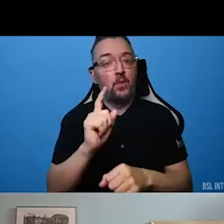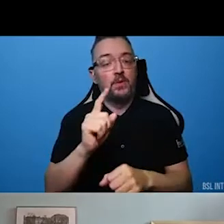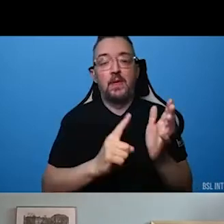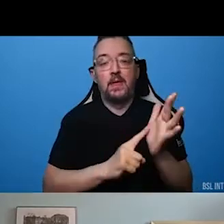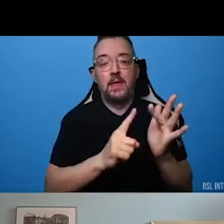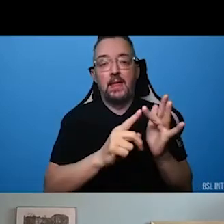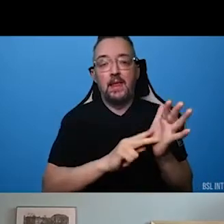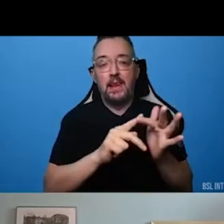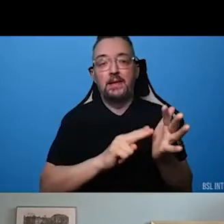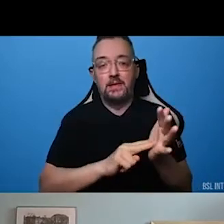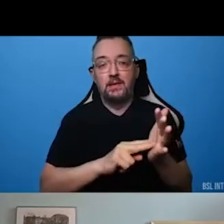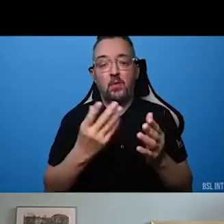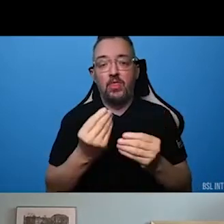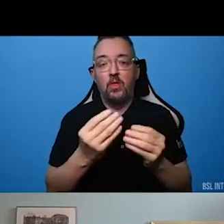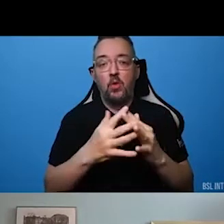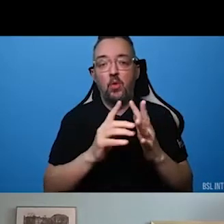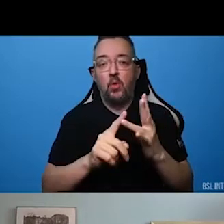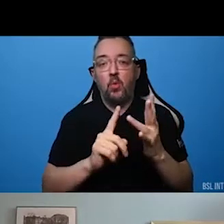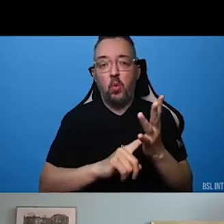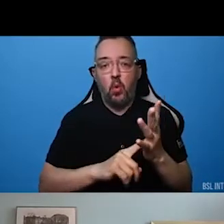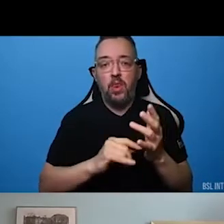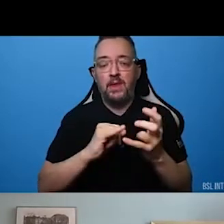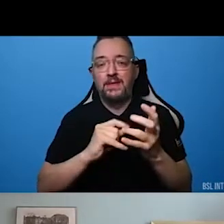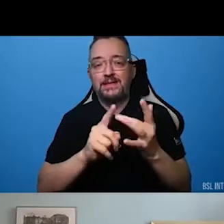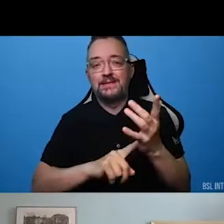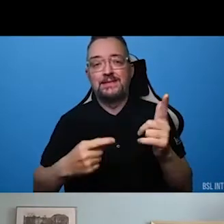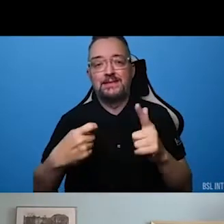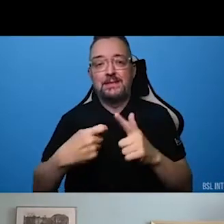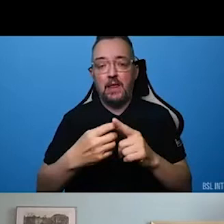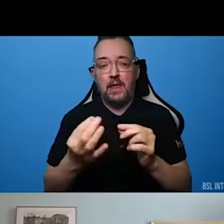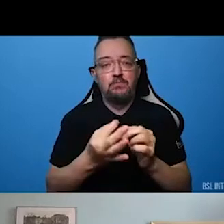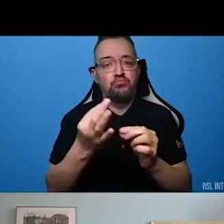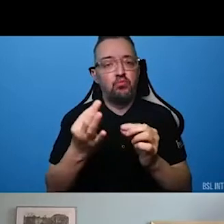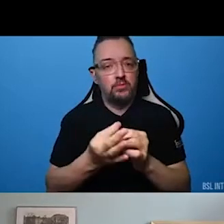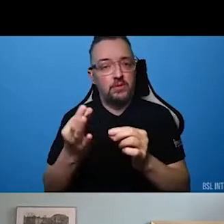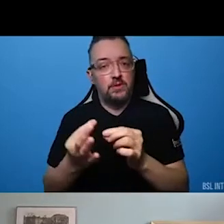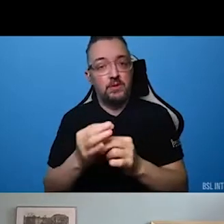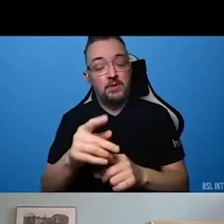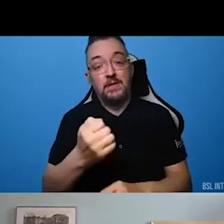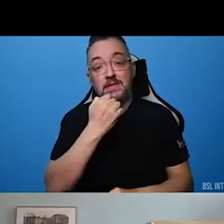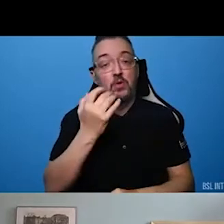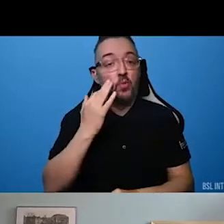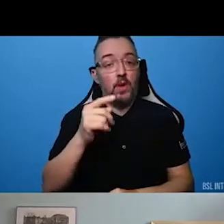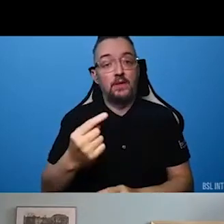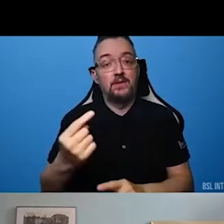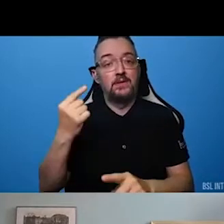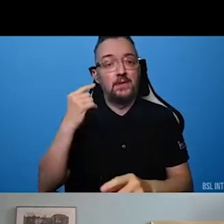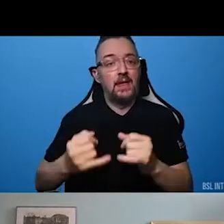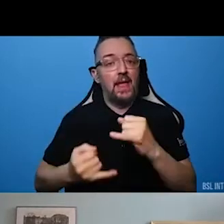with gorgeous wool and silk embroidery. It dates from the end of the 16th century.